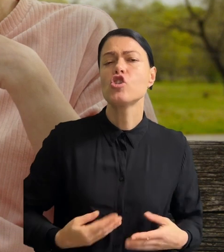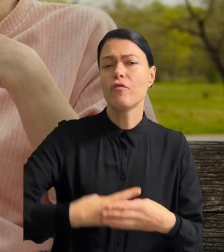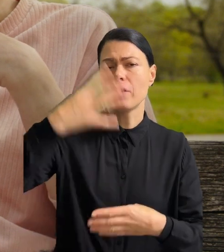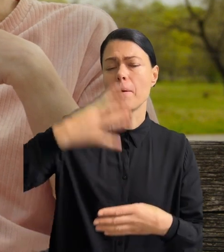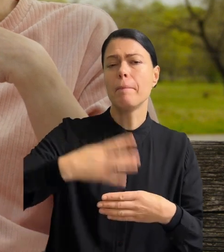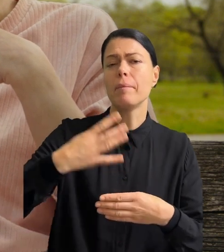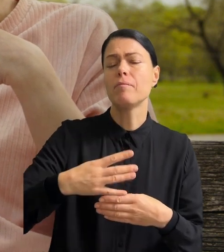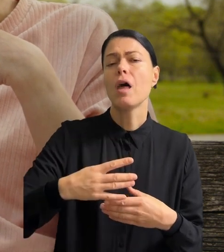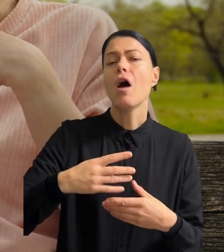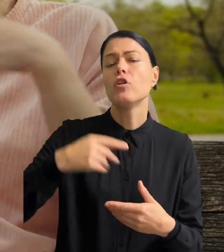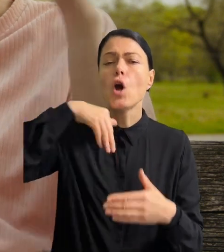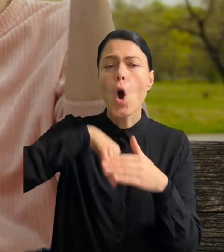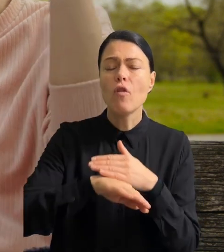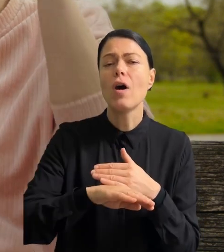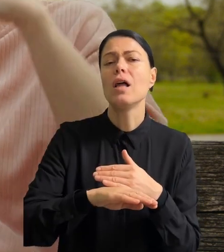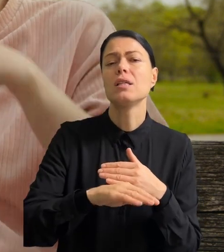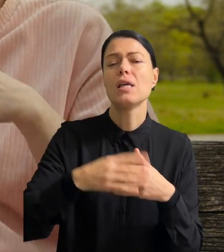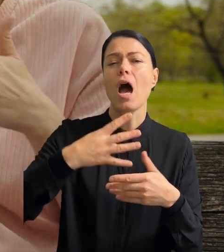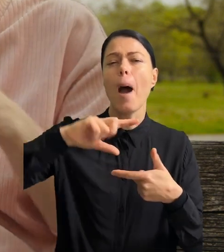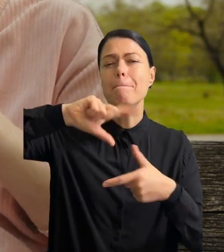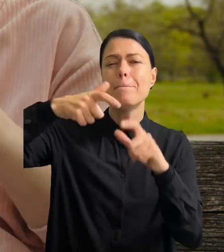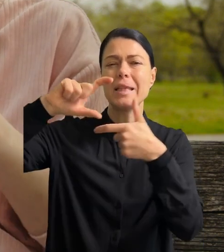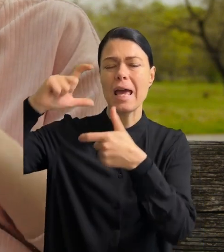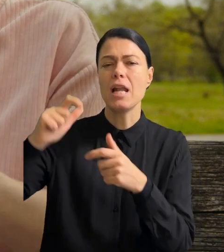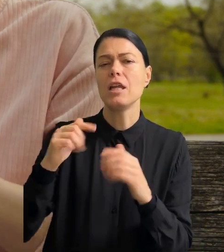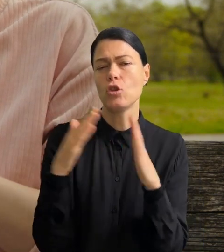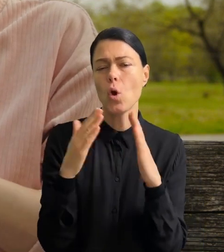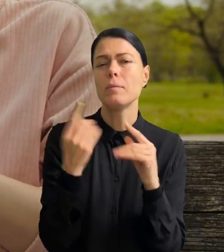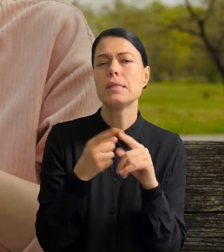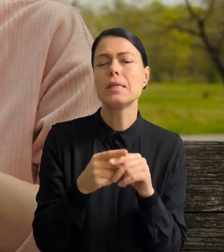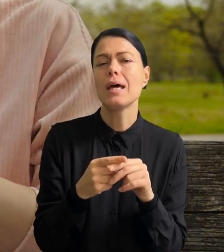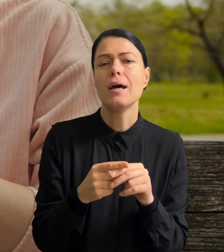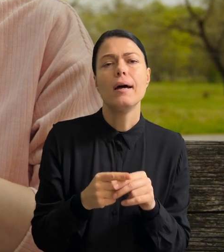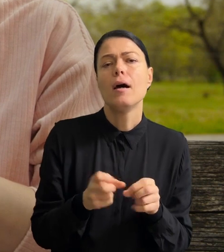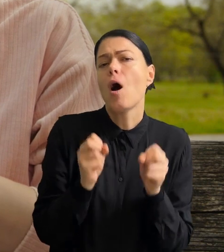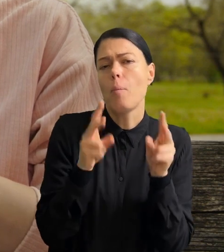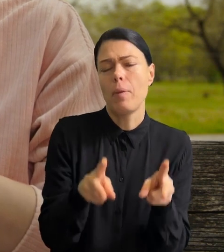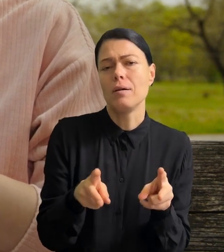And they hid in the basement. A LPS building is a very fragile structure.